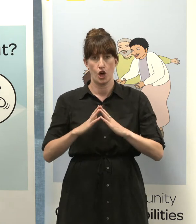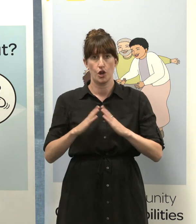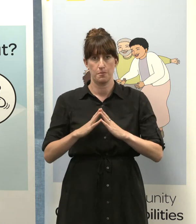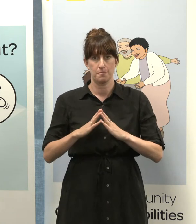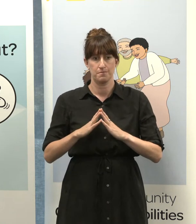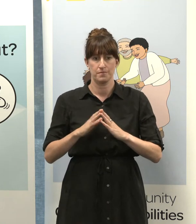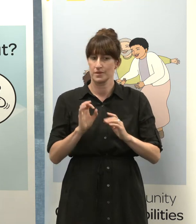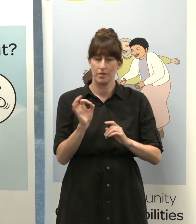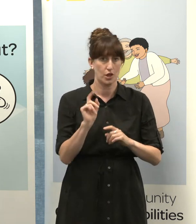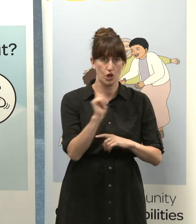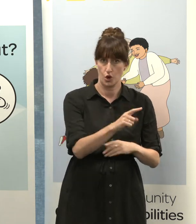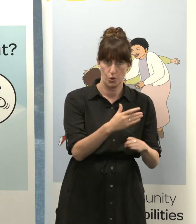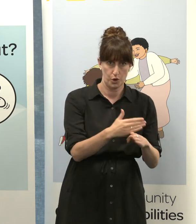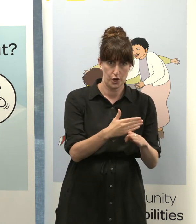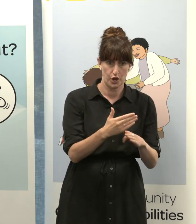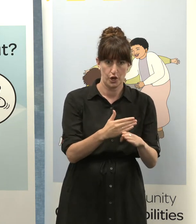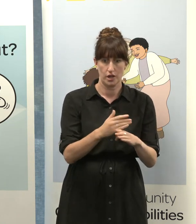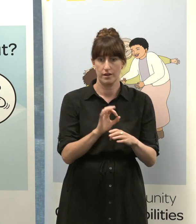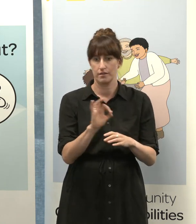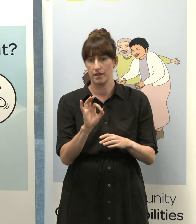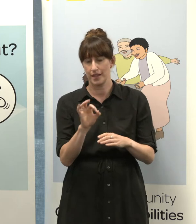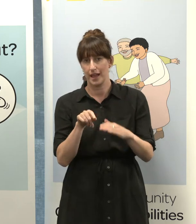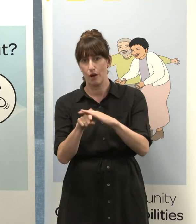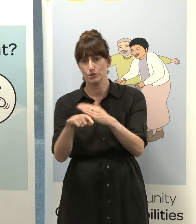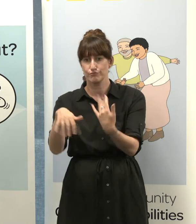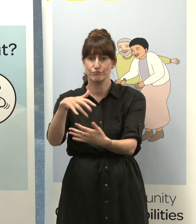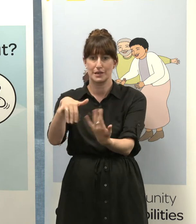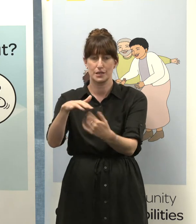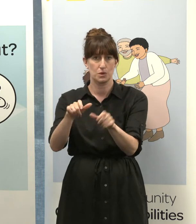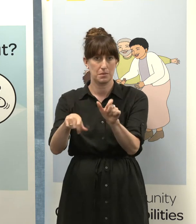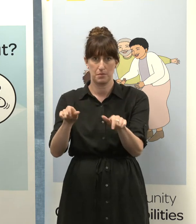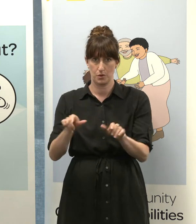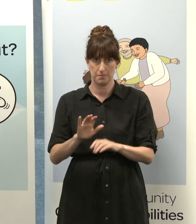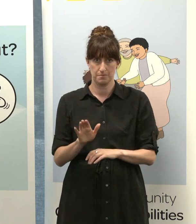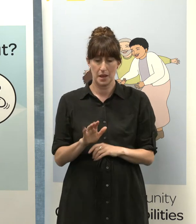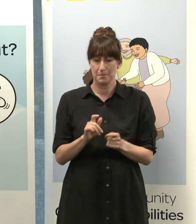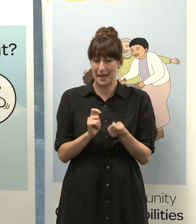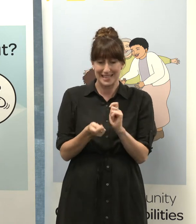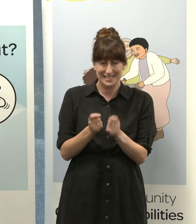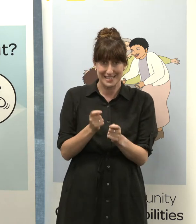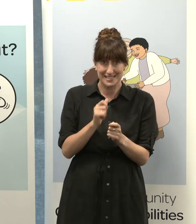days, if someone has ongoing symptoms like a runny nose or coughing, then they should remain away from work and